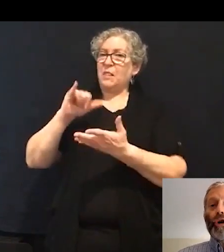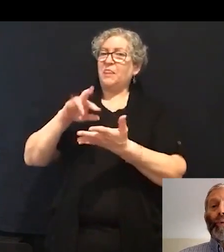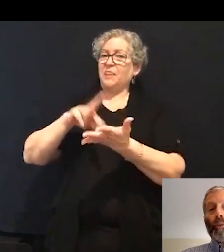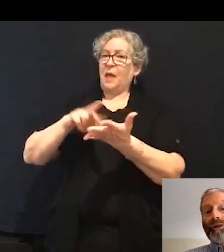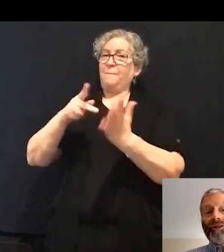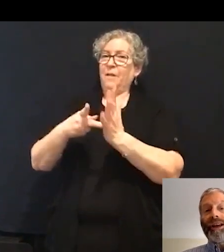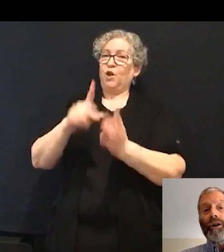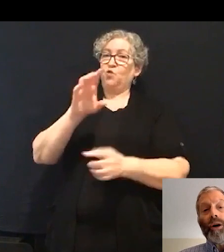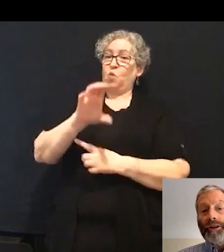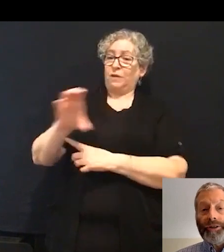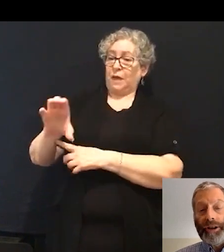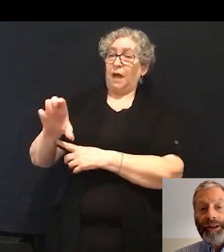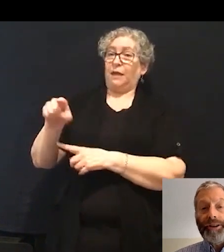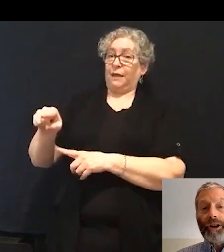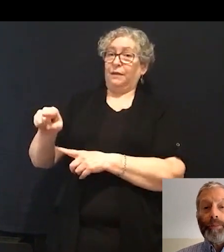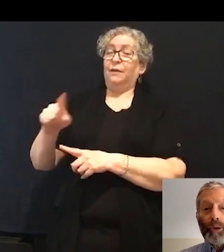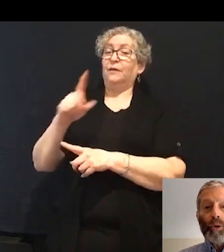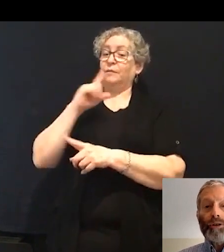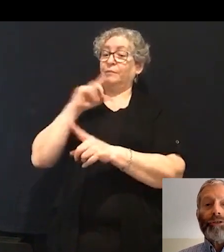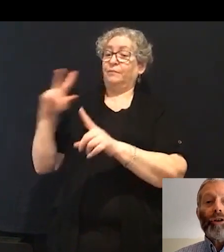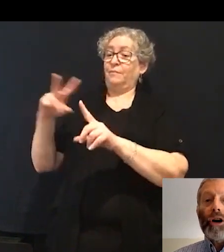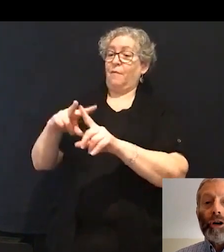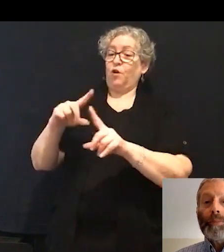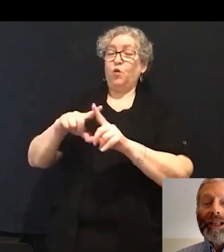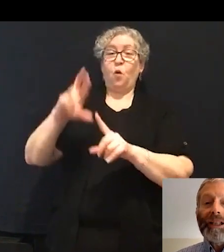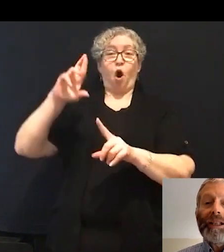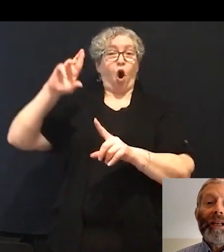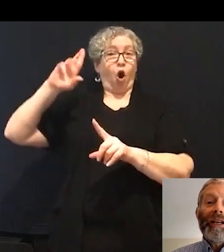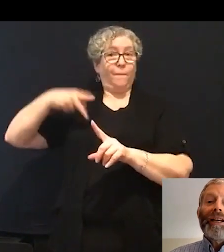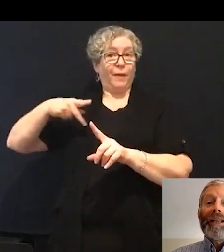So when we say a cross-cutting therapy works for RP,